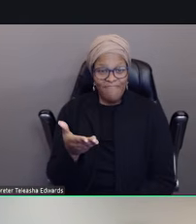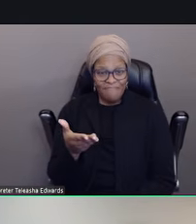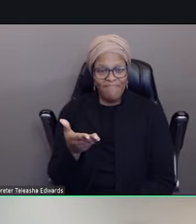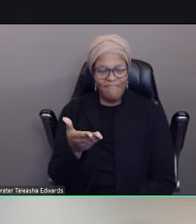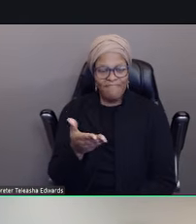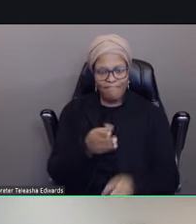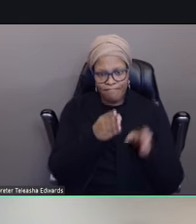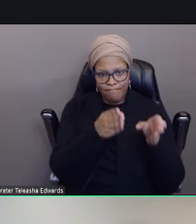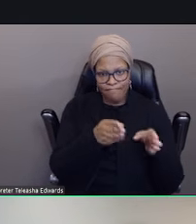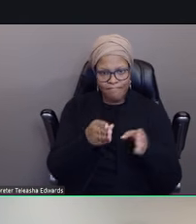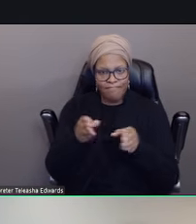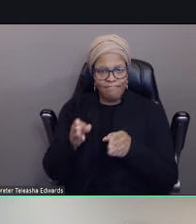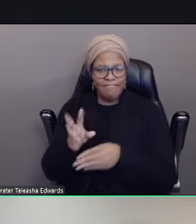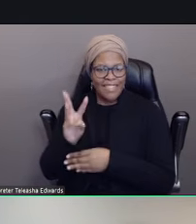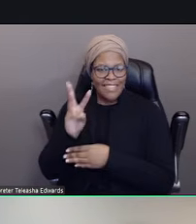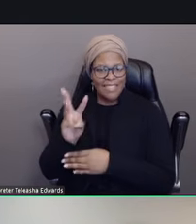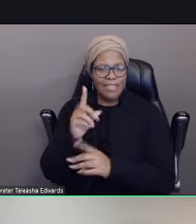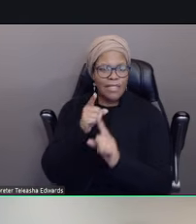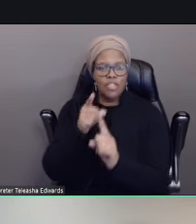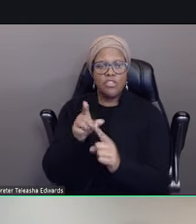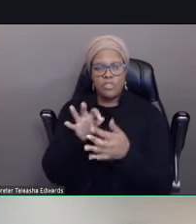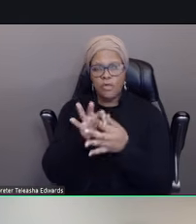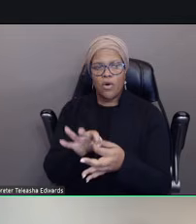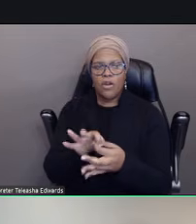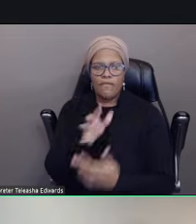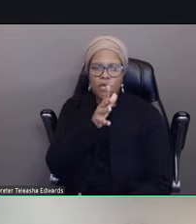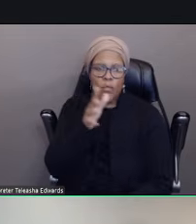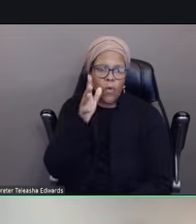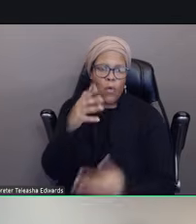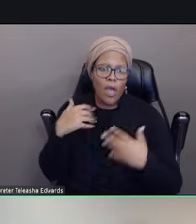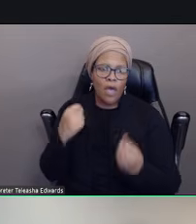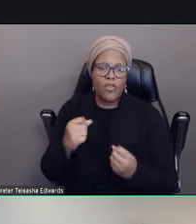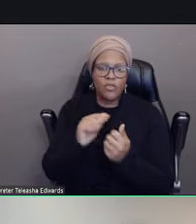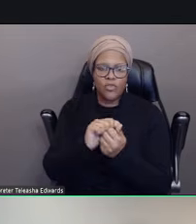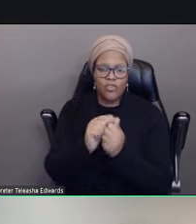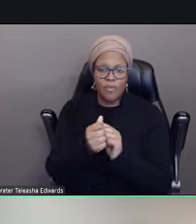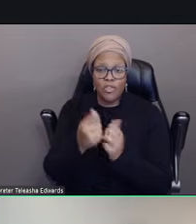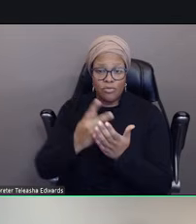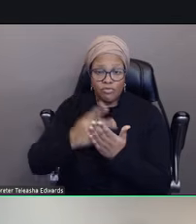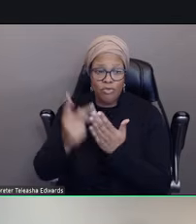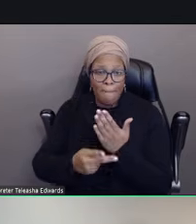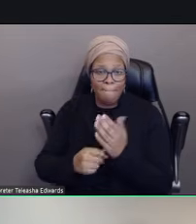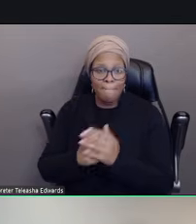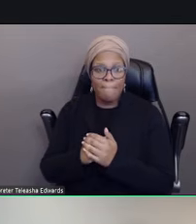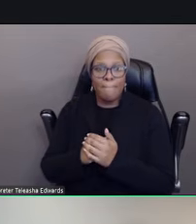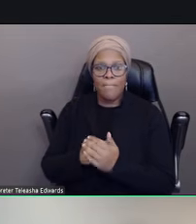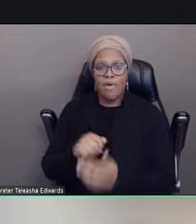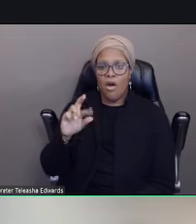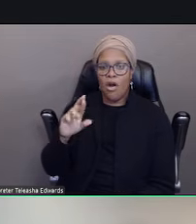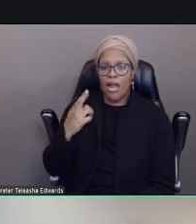that are a part of our Rural Health Transformation program. Um, RHTP is built around these six